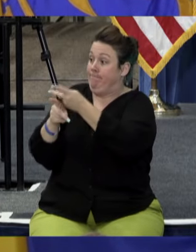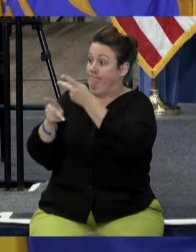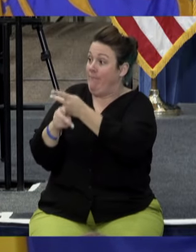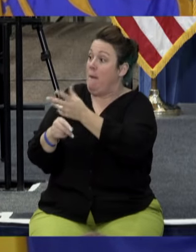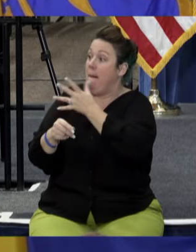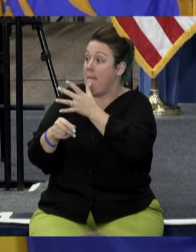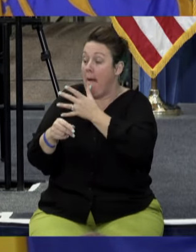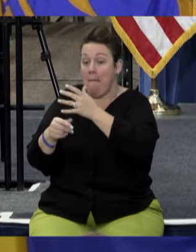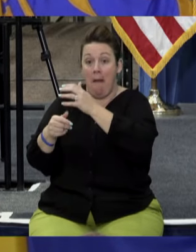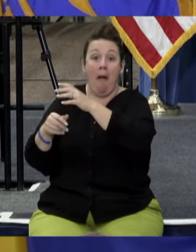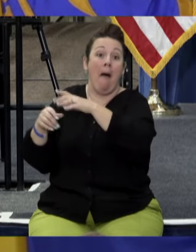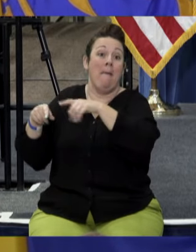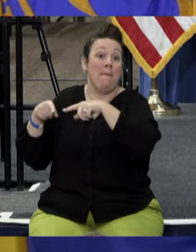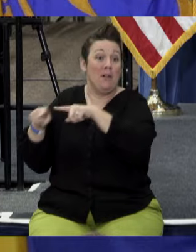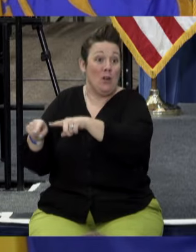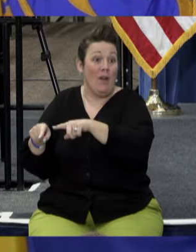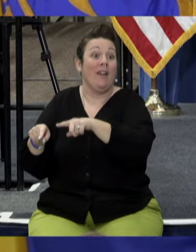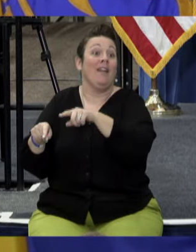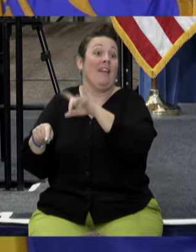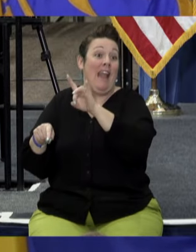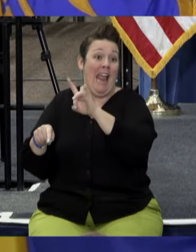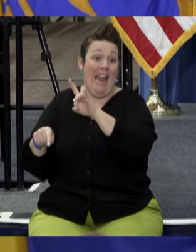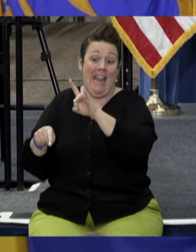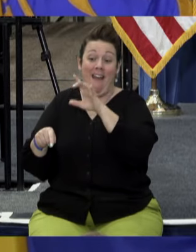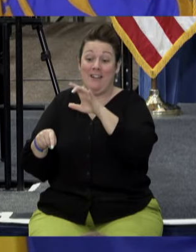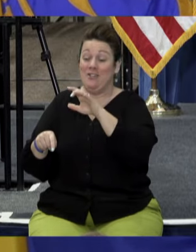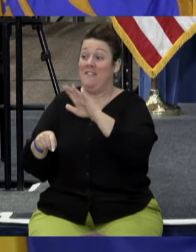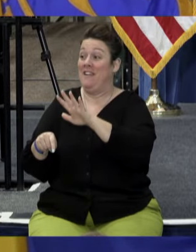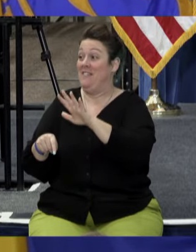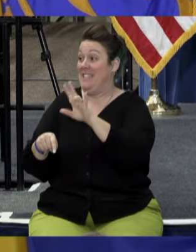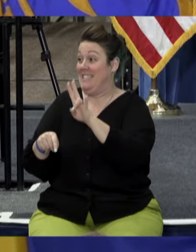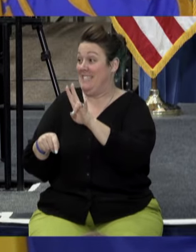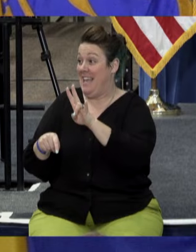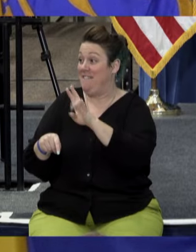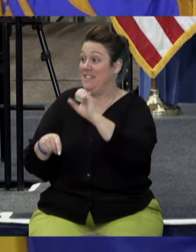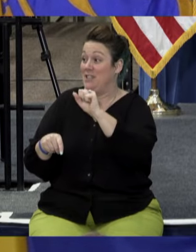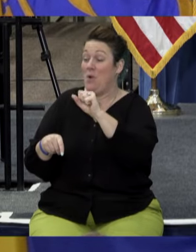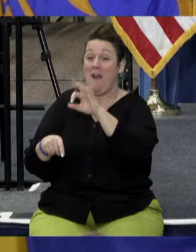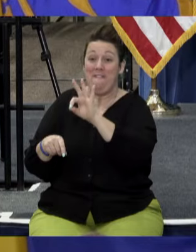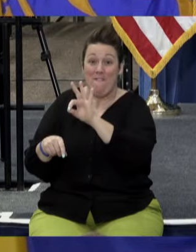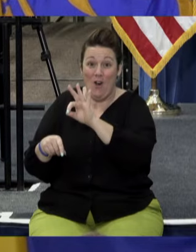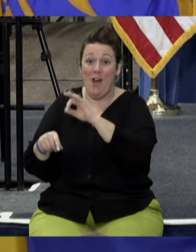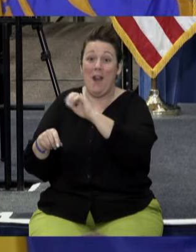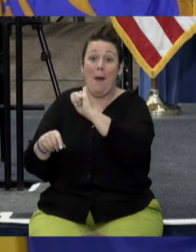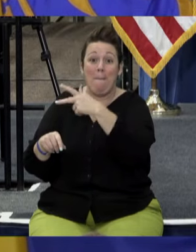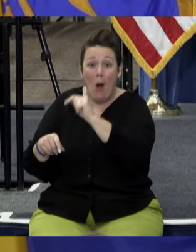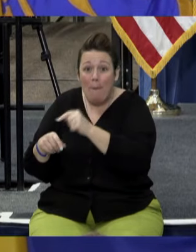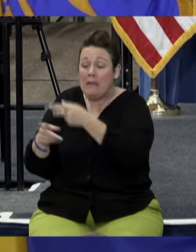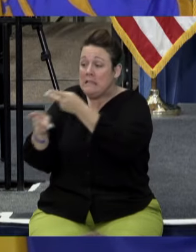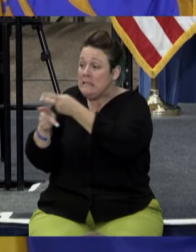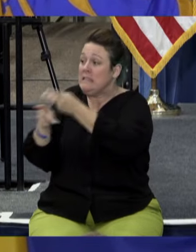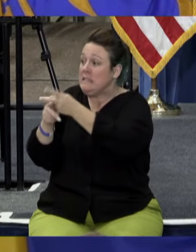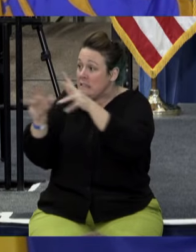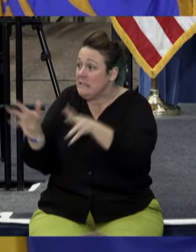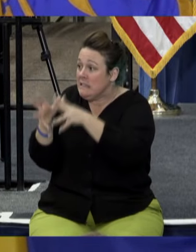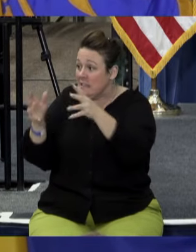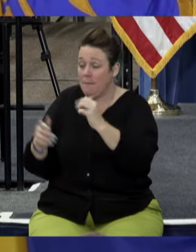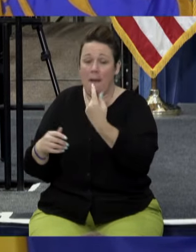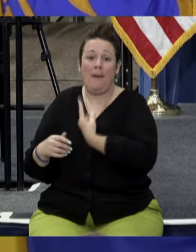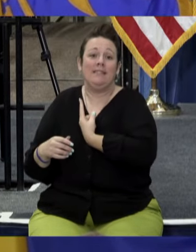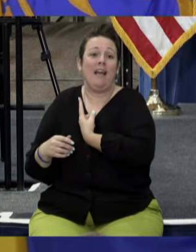closed doors in 857 square foot apartment to keep out the virus all by myself 24/7.